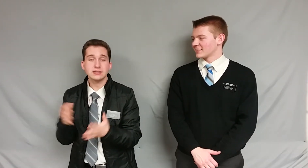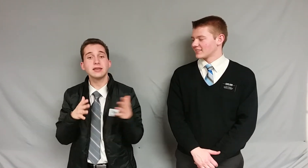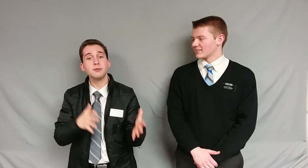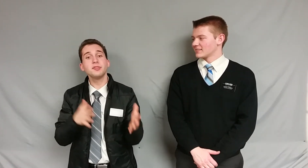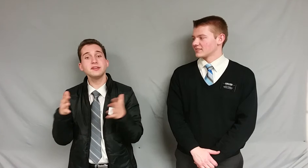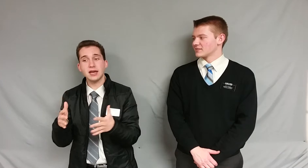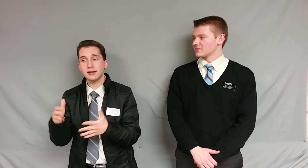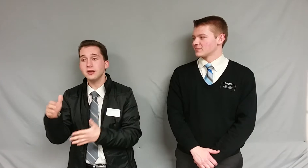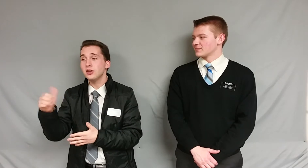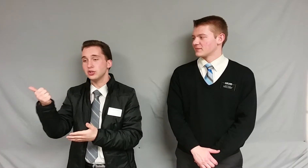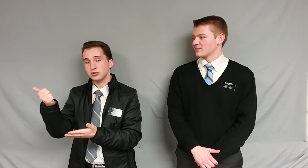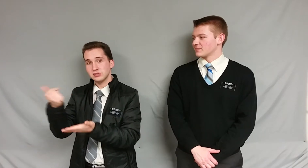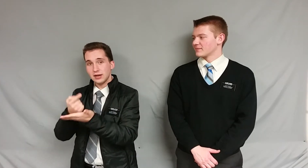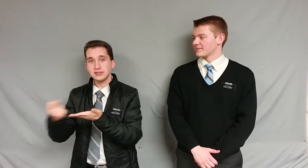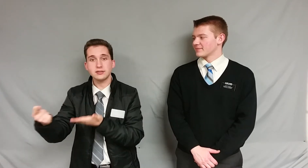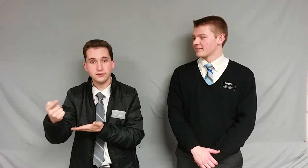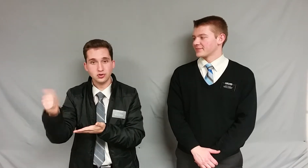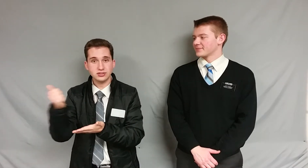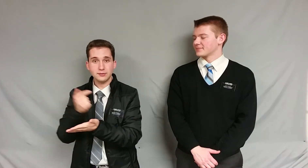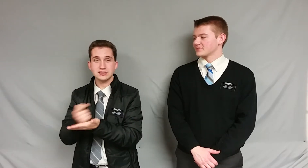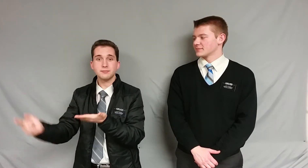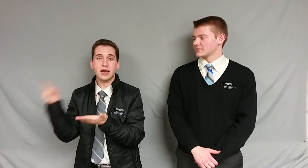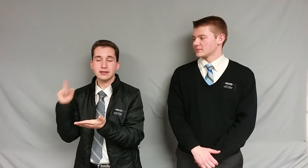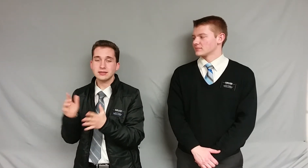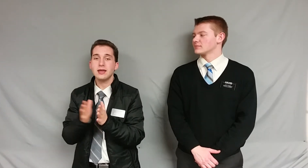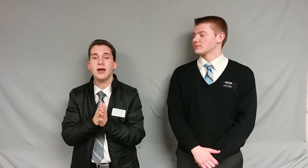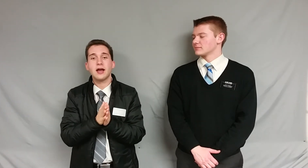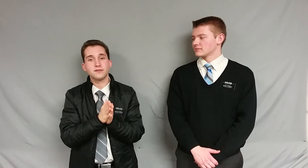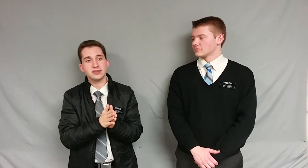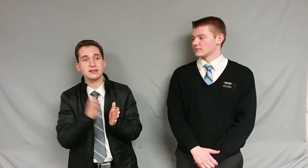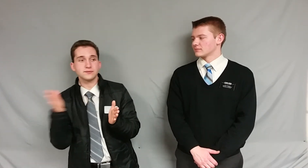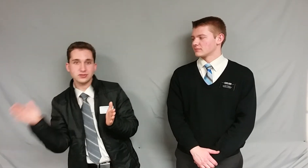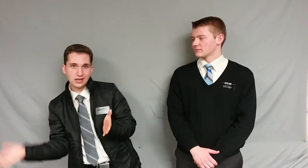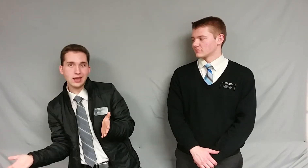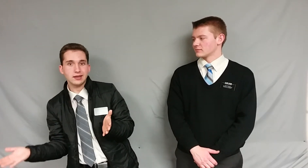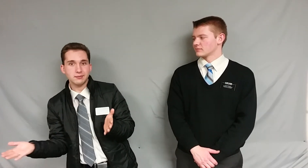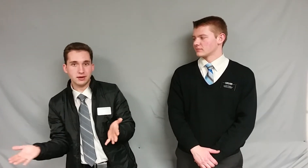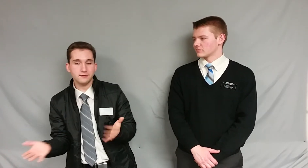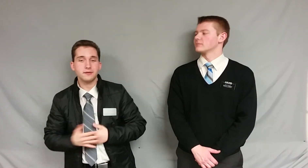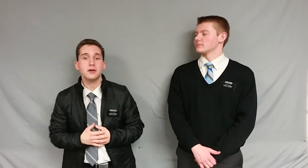Again with the ten you do TEN WEEK FUTURE or TEN WEEK PAST, and that's for ten and above.